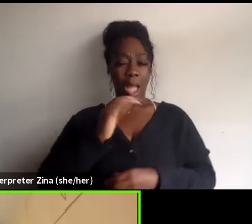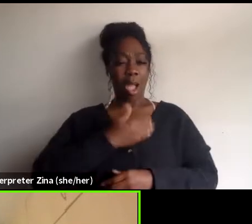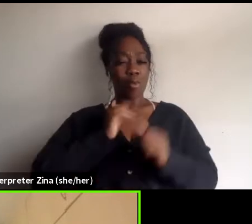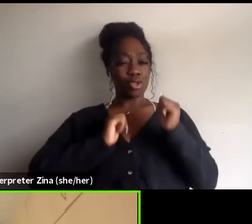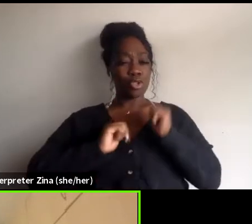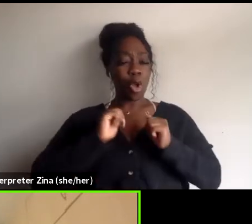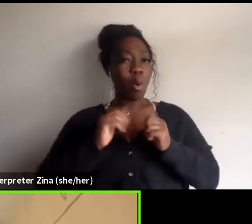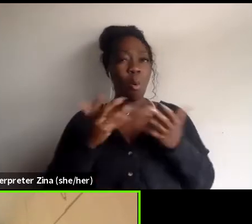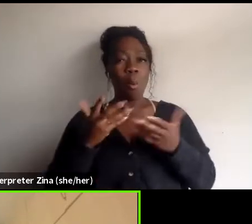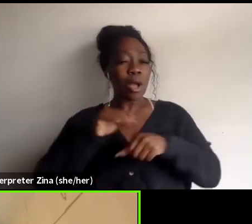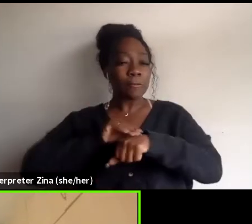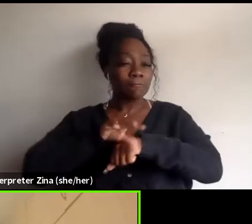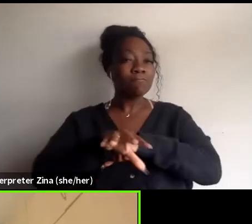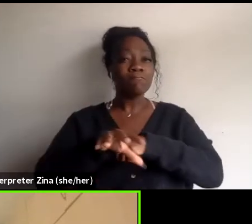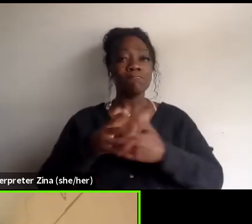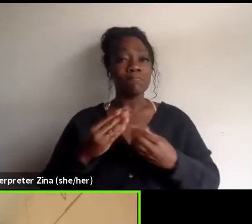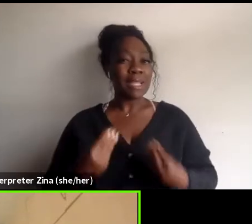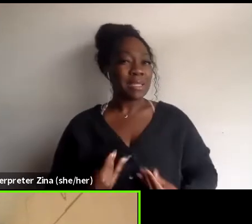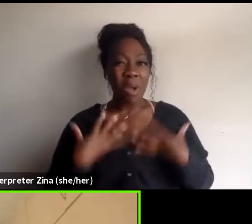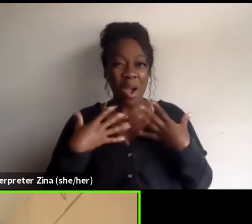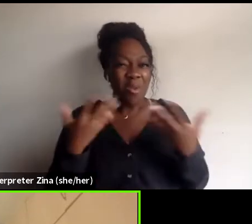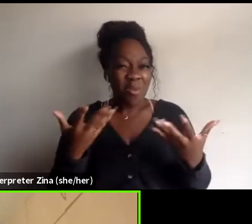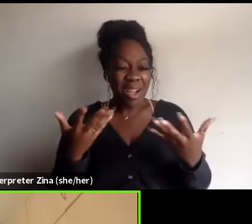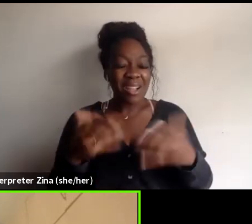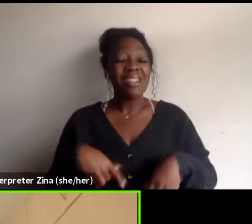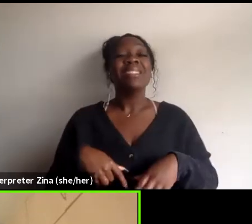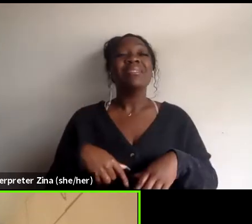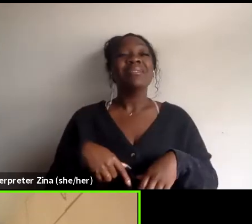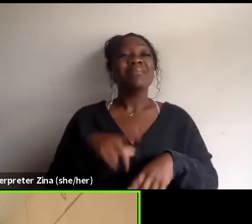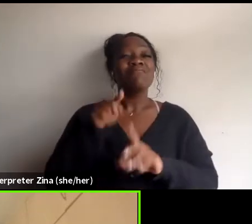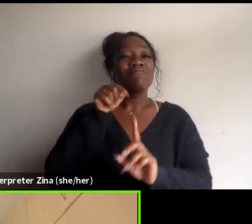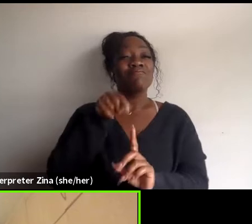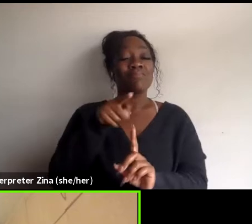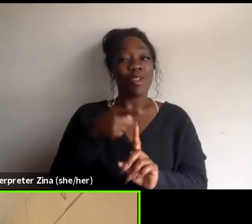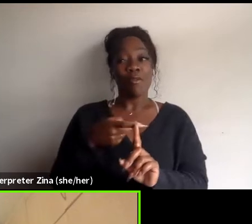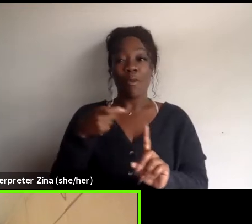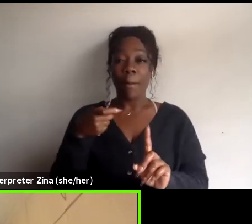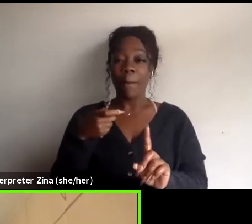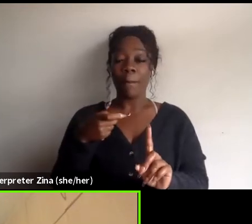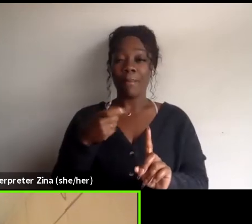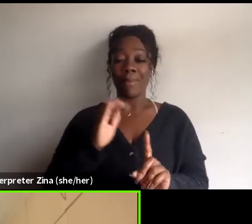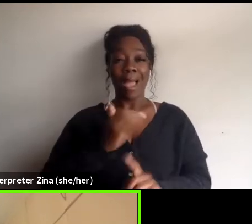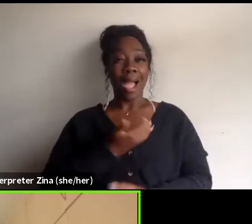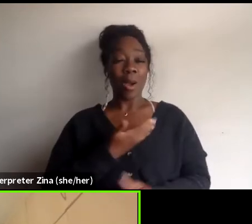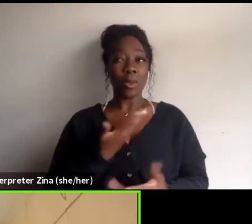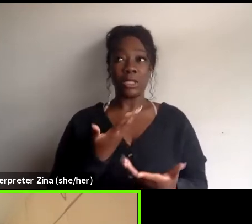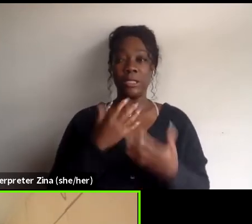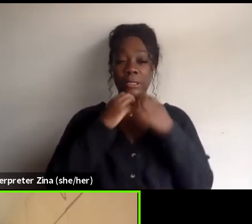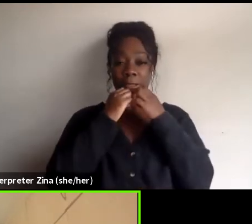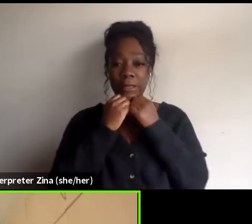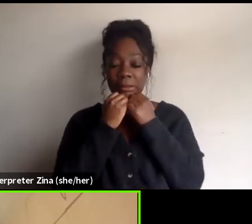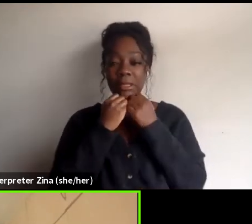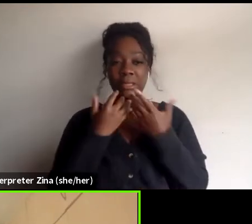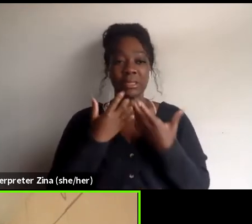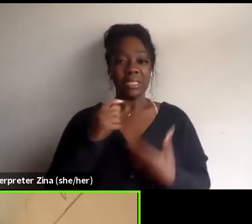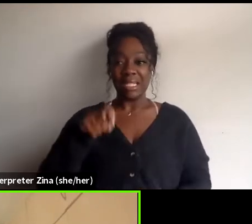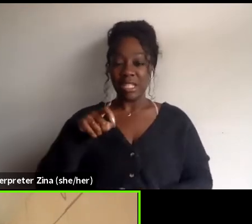a short word about it. It came out of a need to archive a lot of our practices in different ways on the continent.